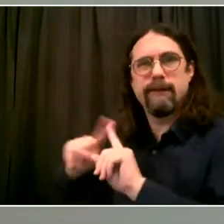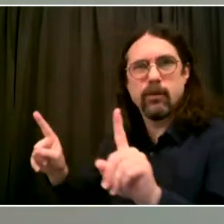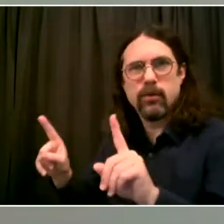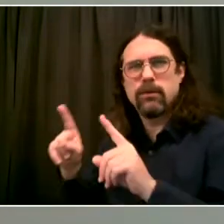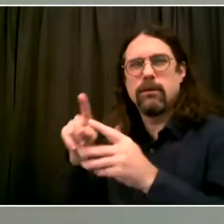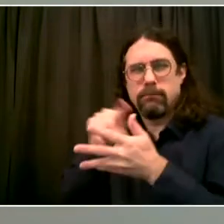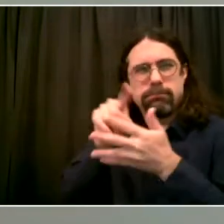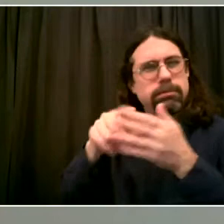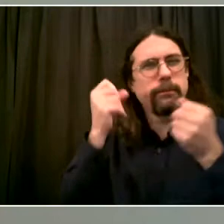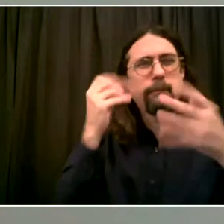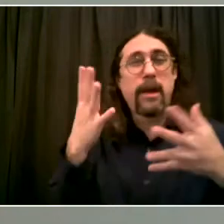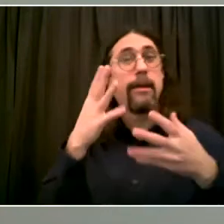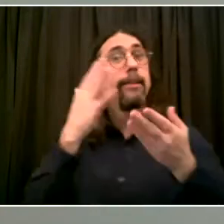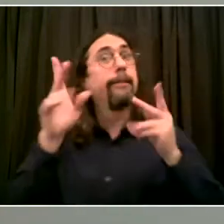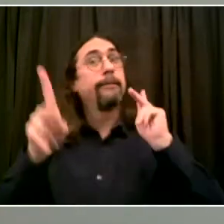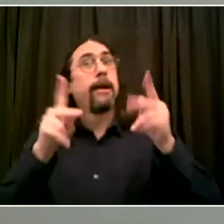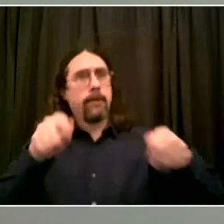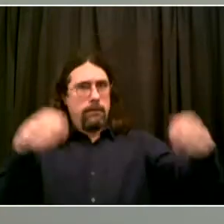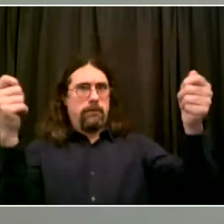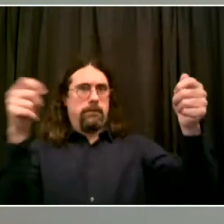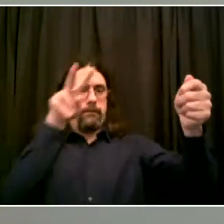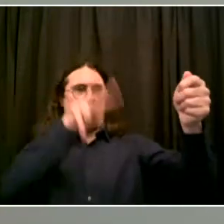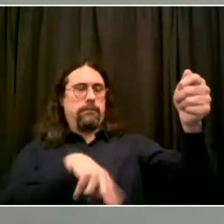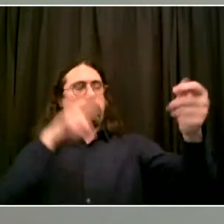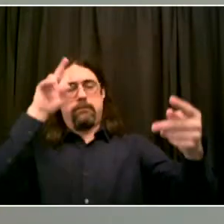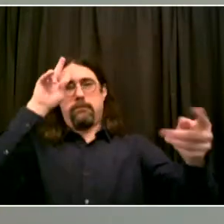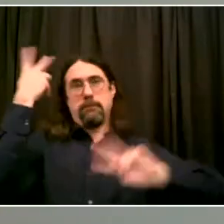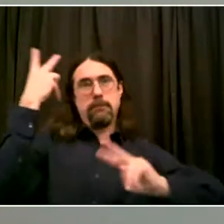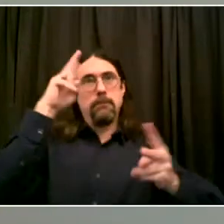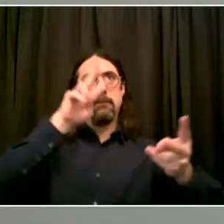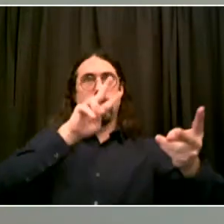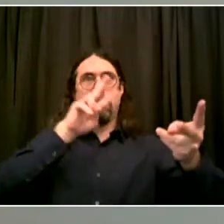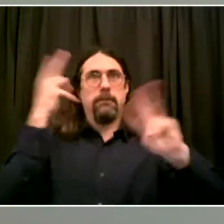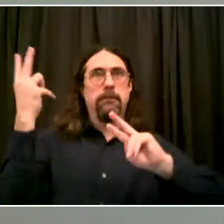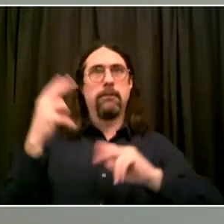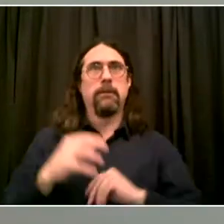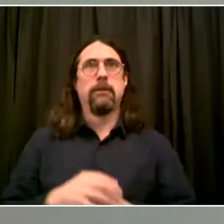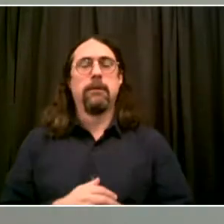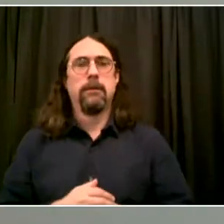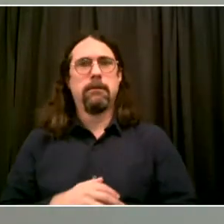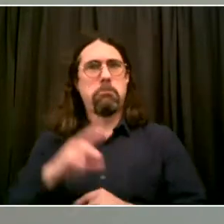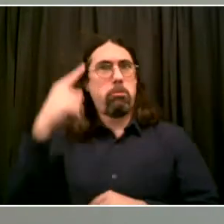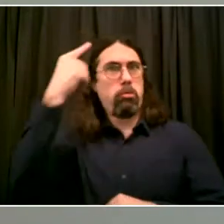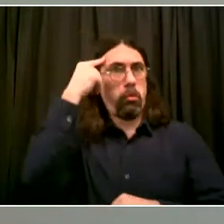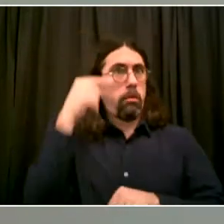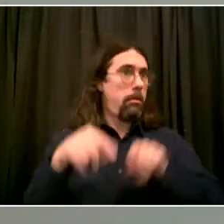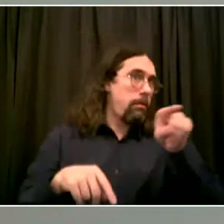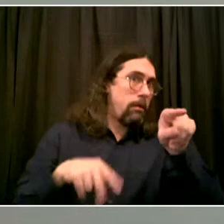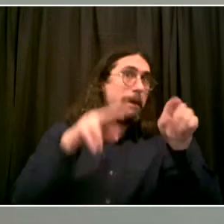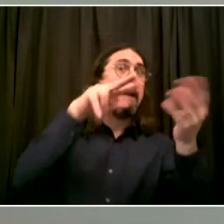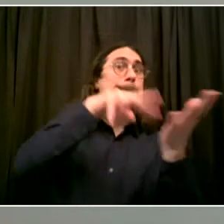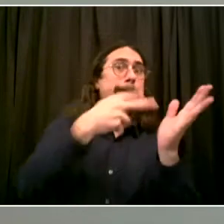INTO AN OOCUTOME IN HUMANS. WERE REALLY DON'T KNOW ENOUGH ABOUT HUMAN IMMUNITY TO DRAW THOSE DIRECT